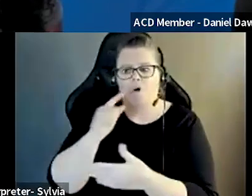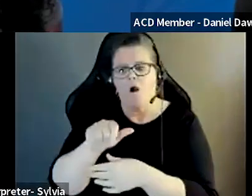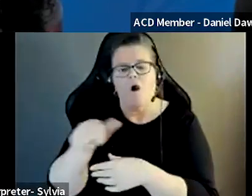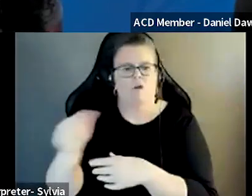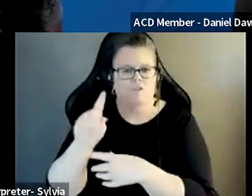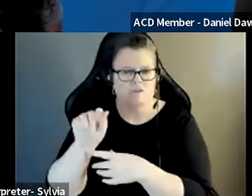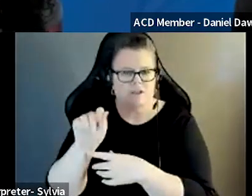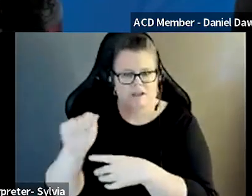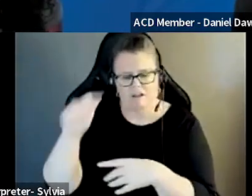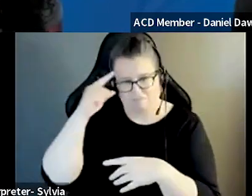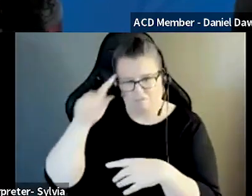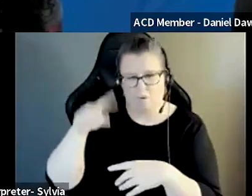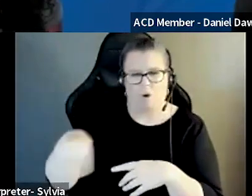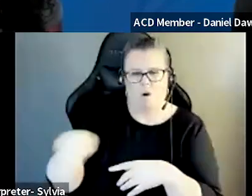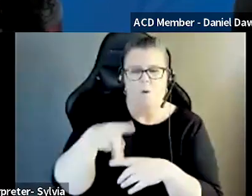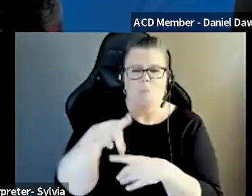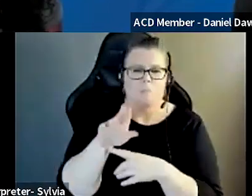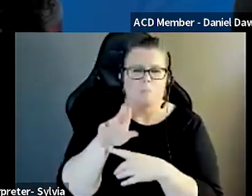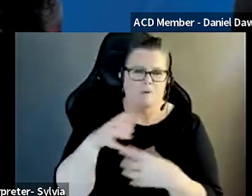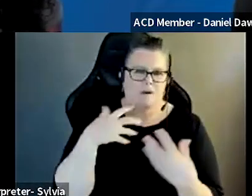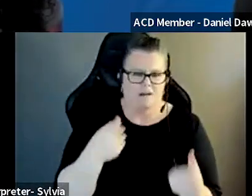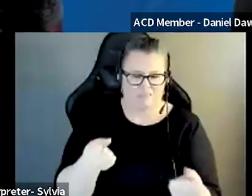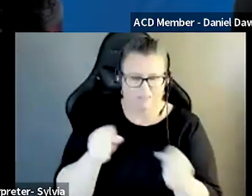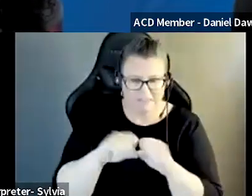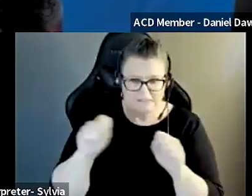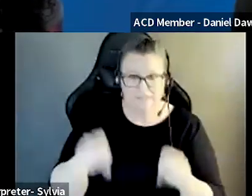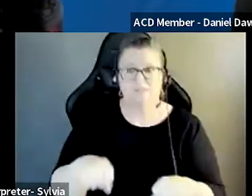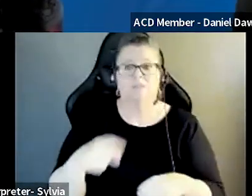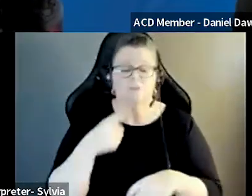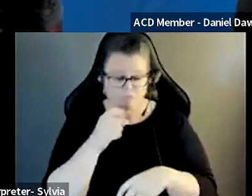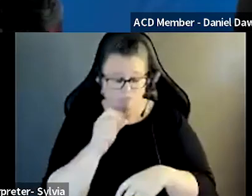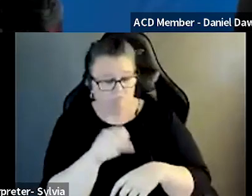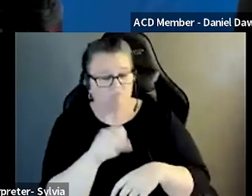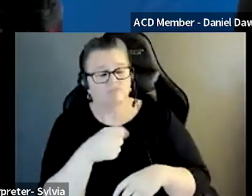Yes, totally agree. And I think we have to really push